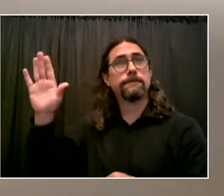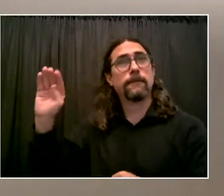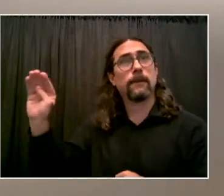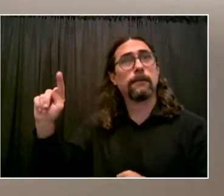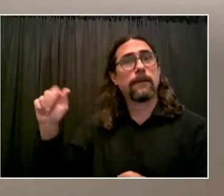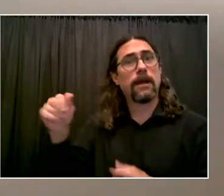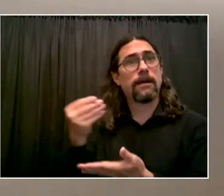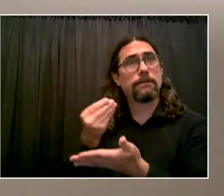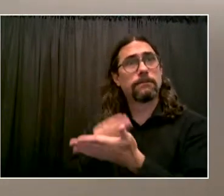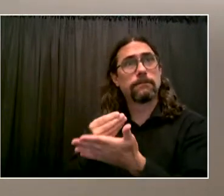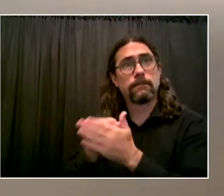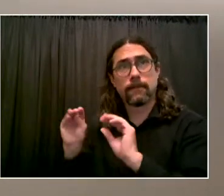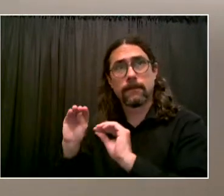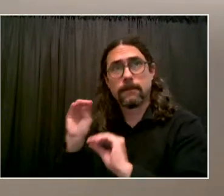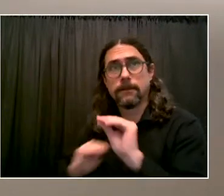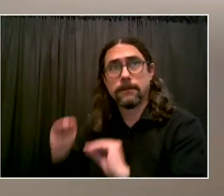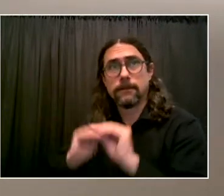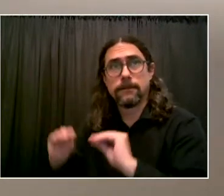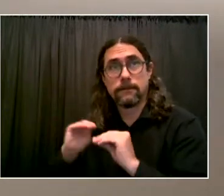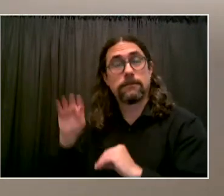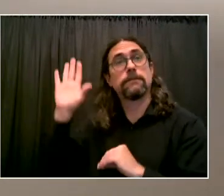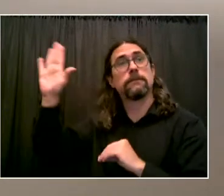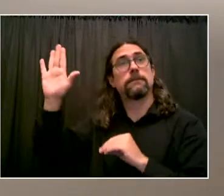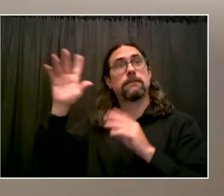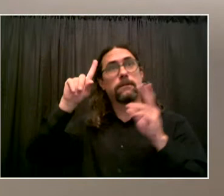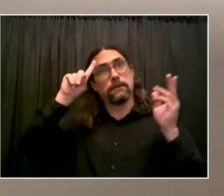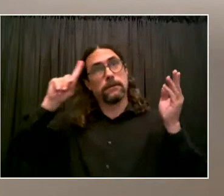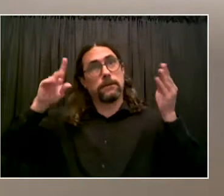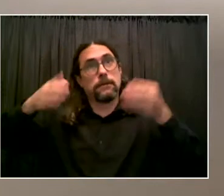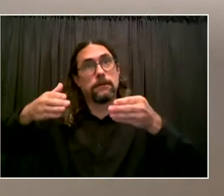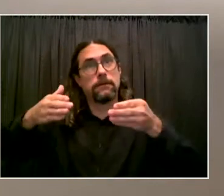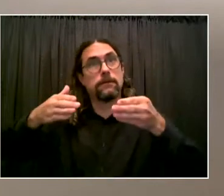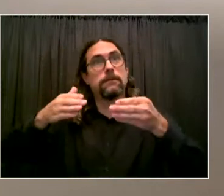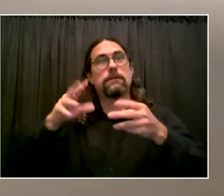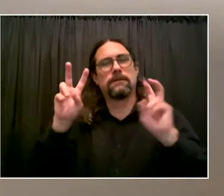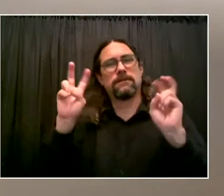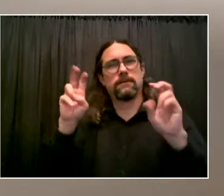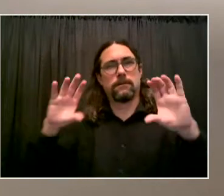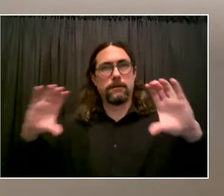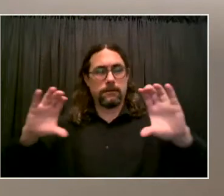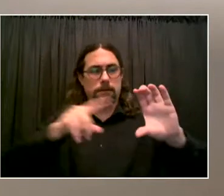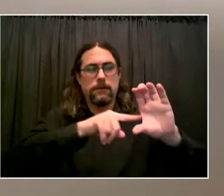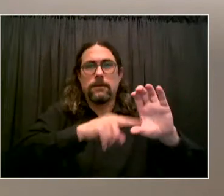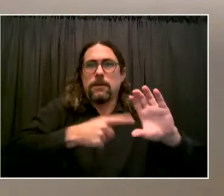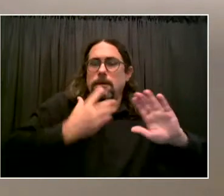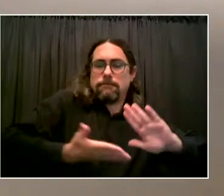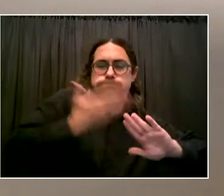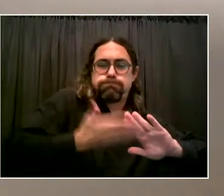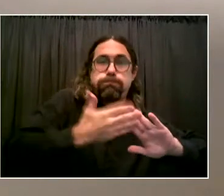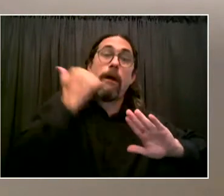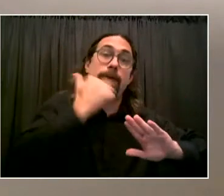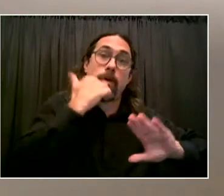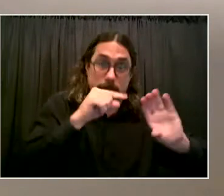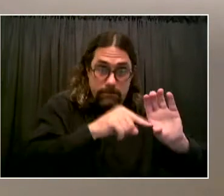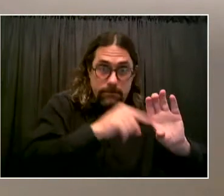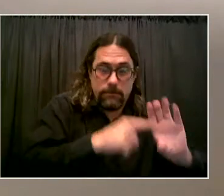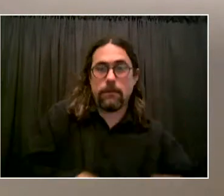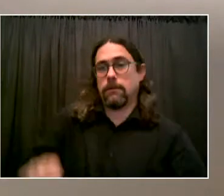FINANCING THEY LOOK AT THIS CONCERNS I HAVE ON THE OPERATING SIDE IN THE CAPITAL SIDE.